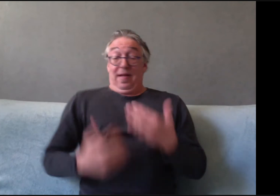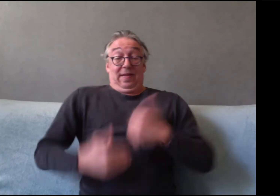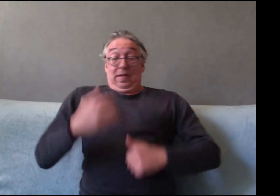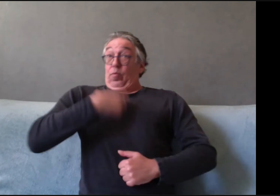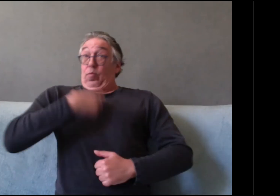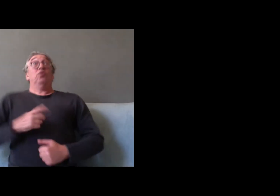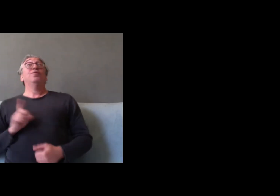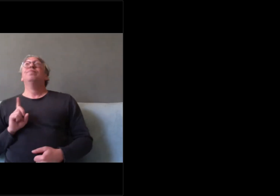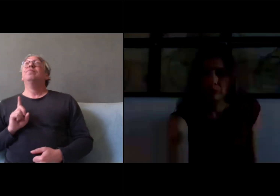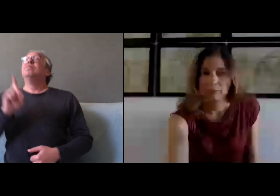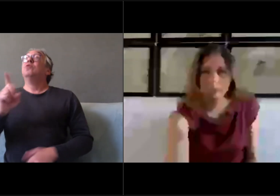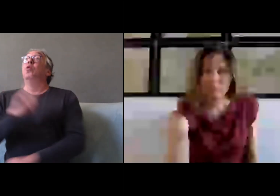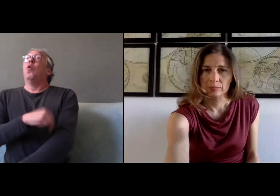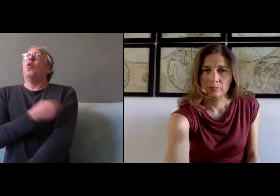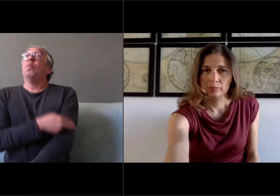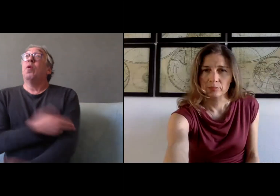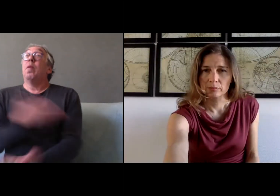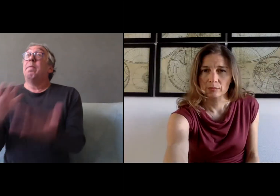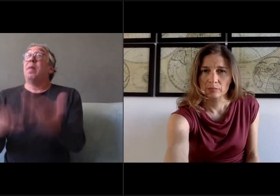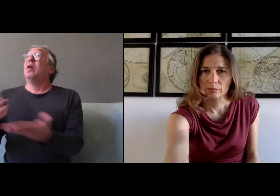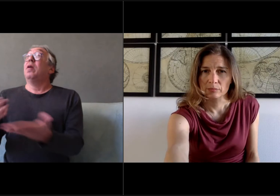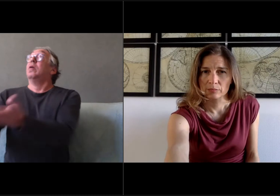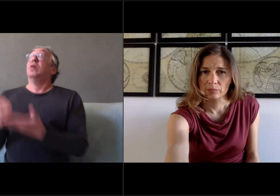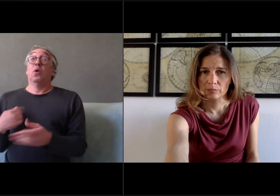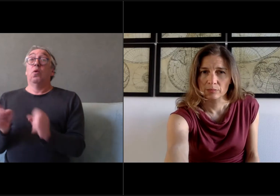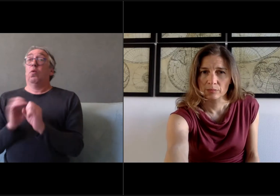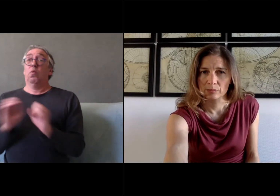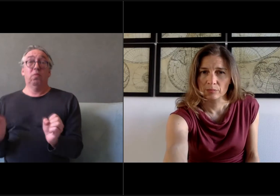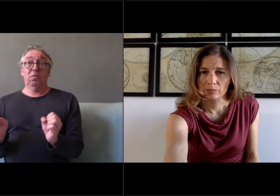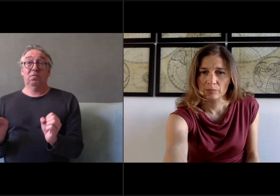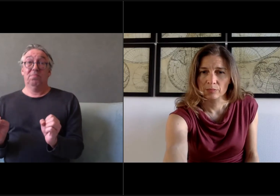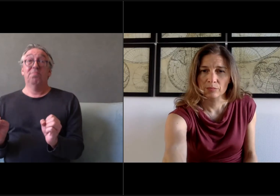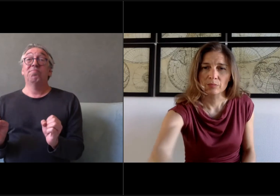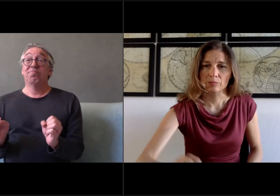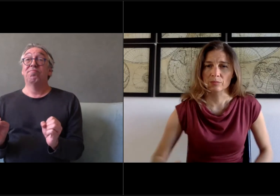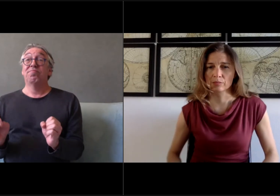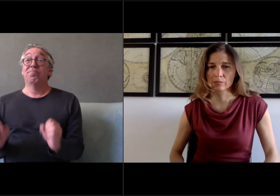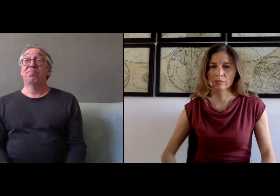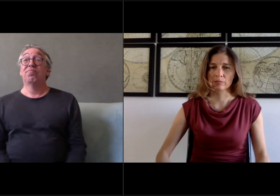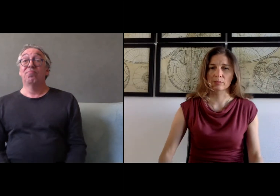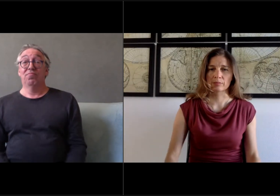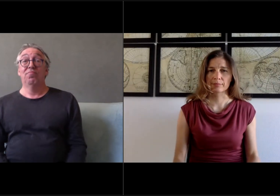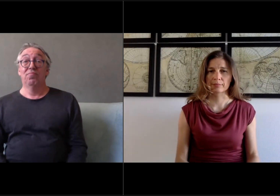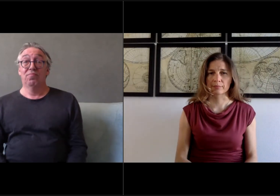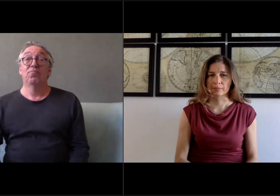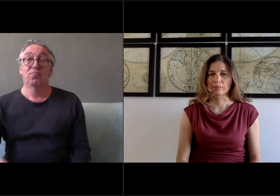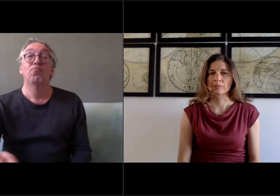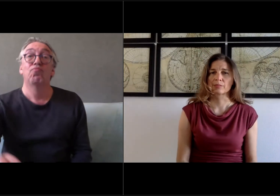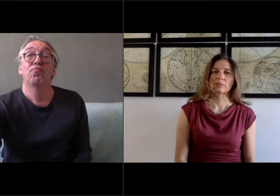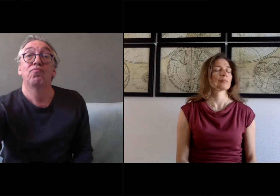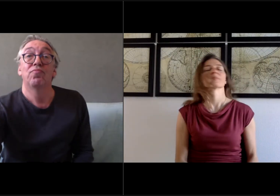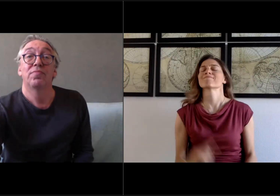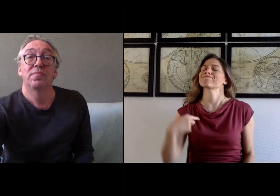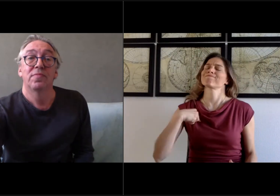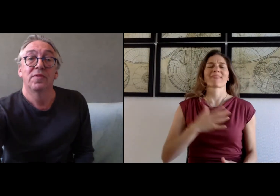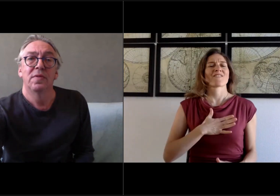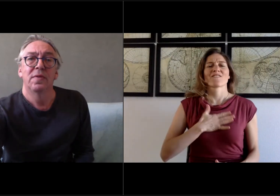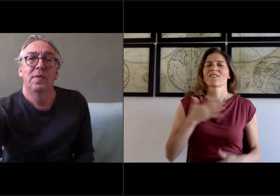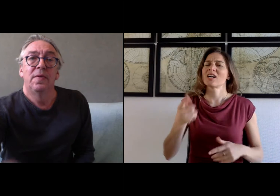You can't prioritize lives over others at the risk of health collapse.